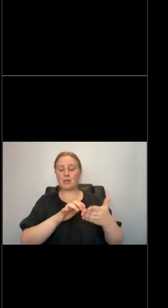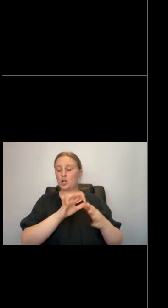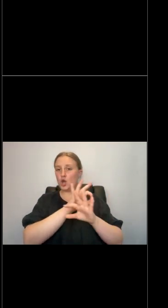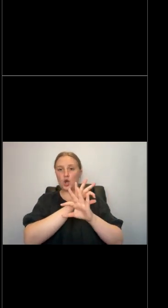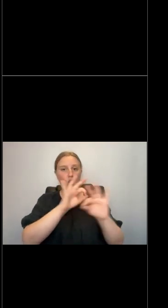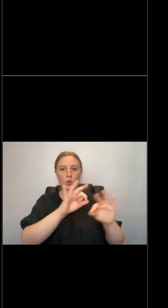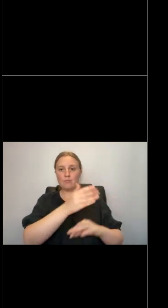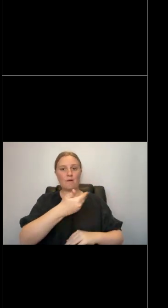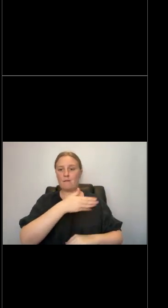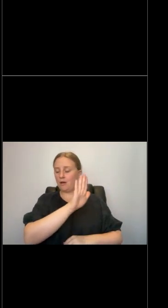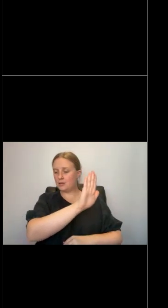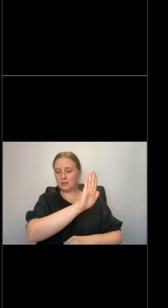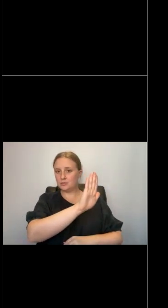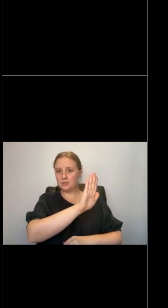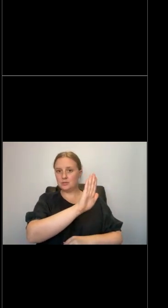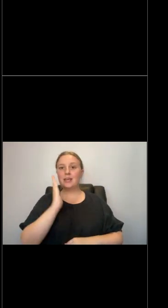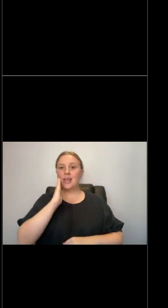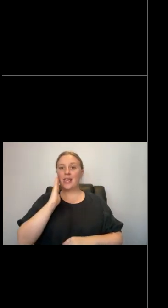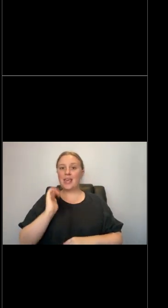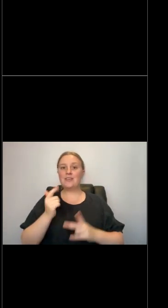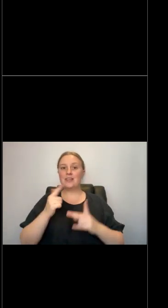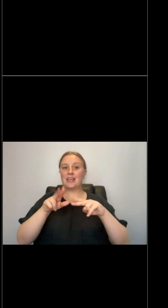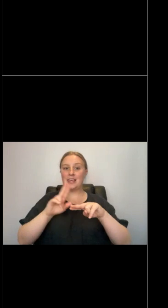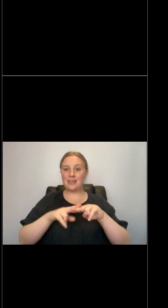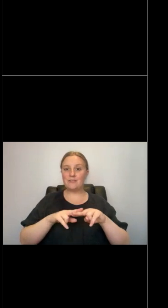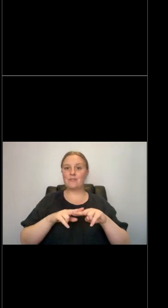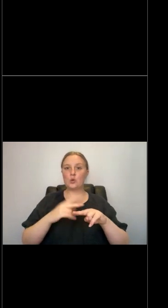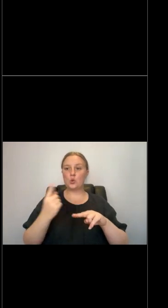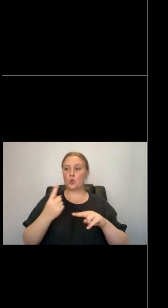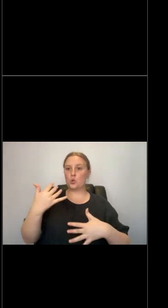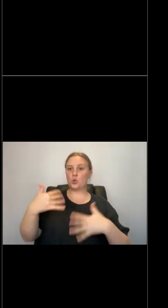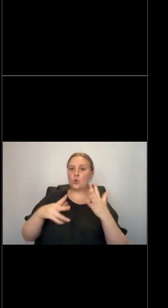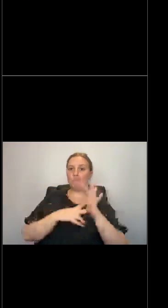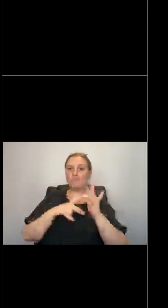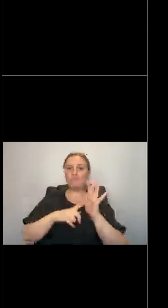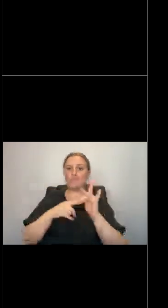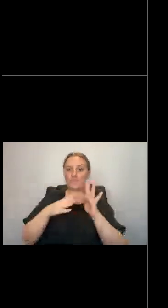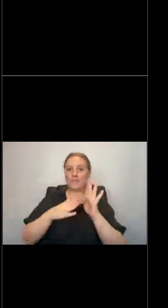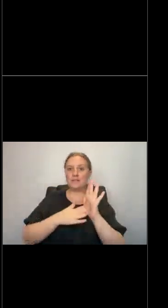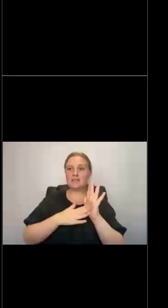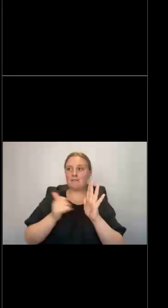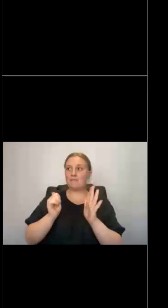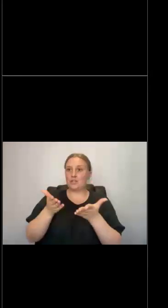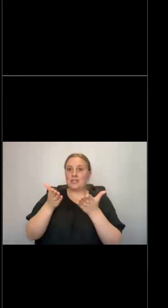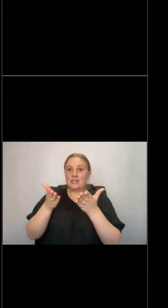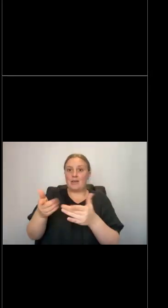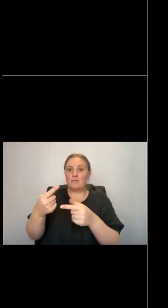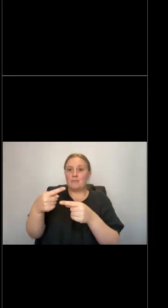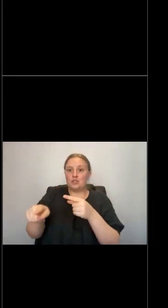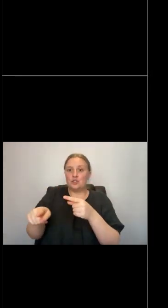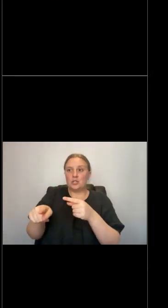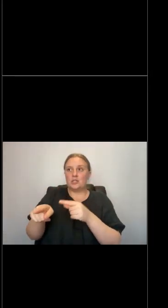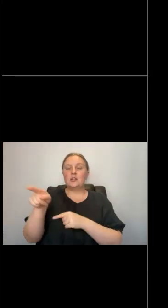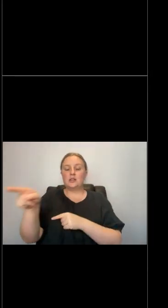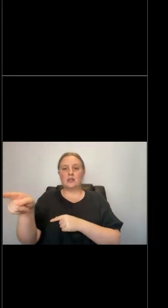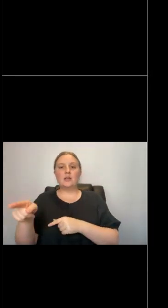by the victim or victim's family. Now moving on to representation,